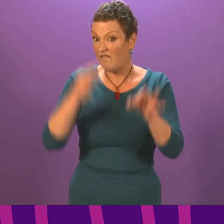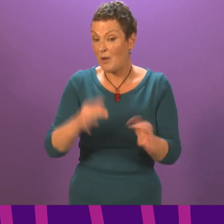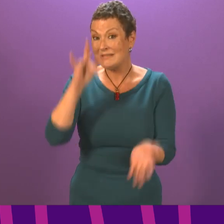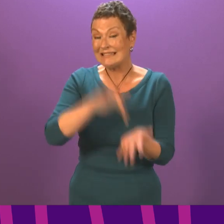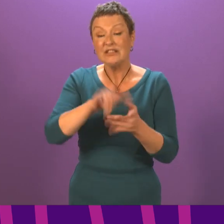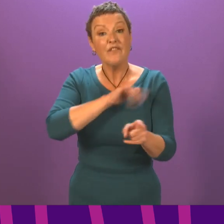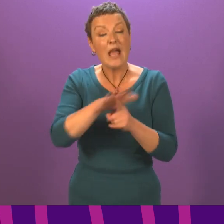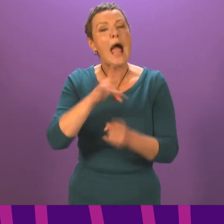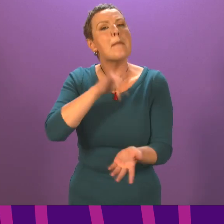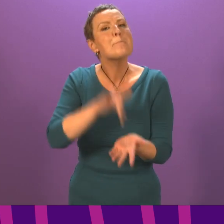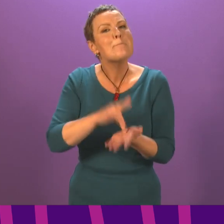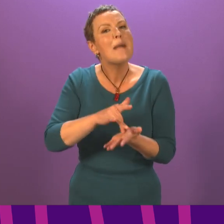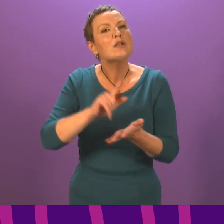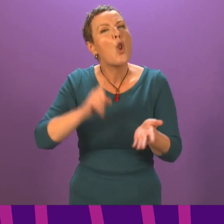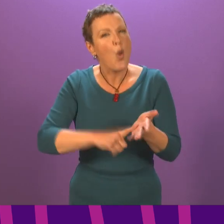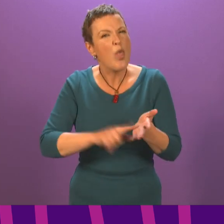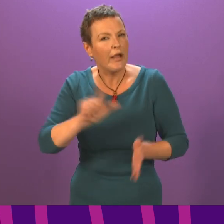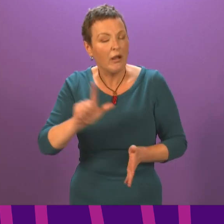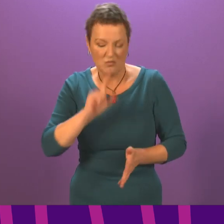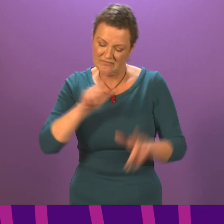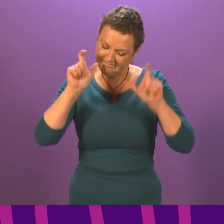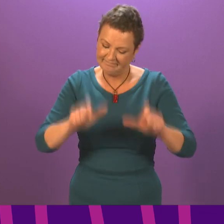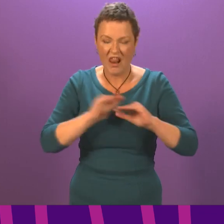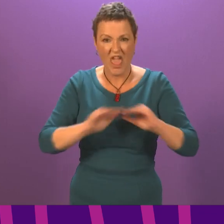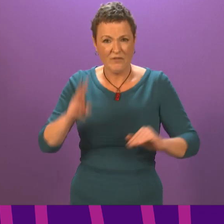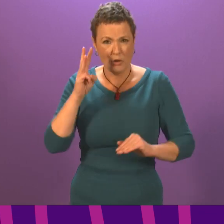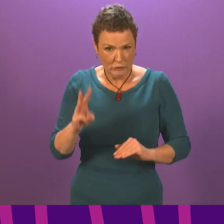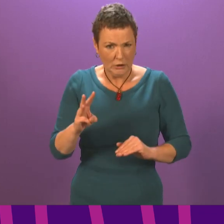Council and Midlothian Council areas would remain in level 3. That decision was subject